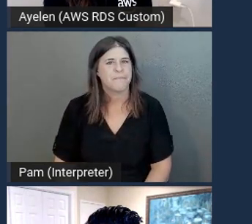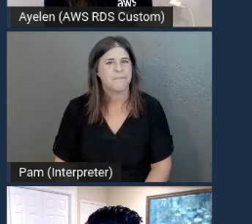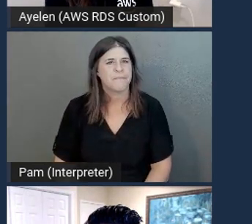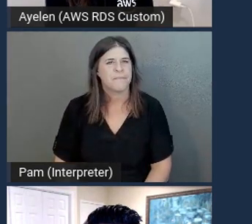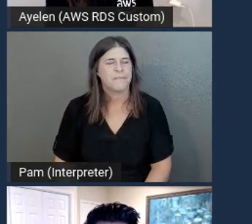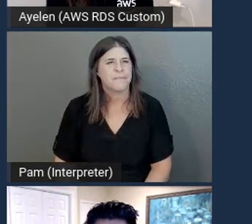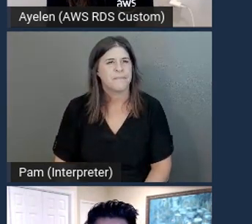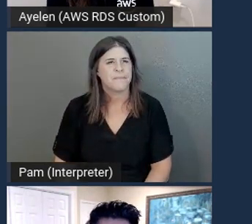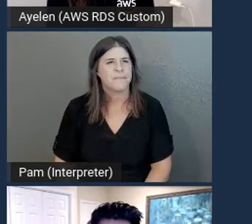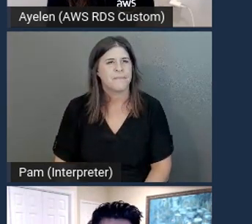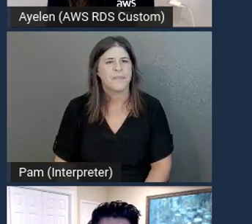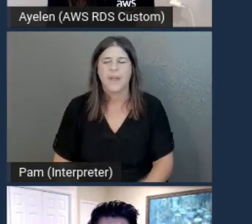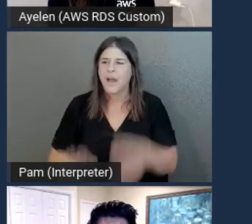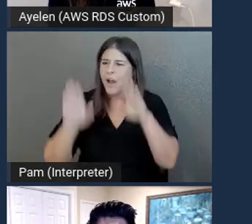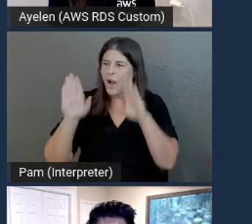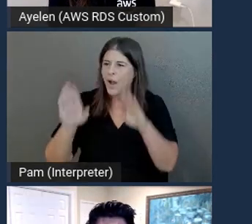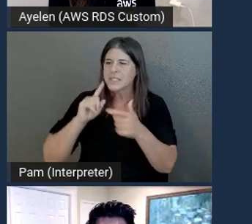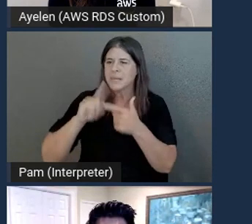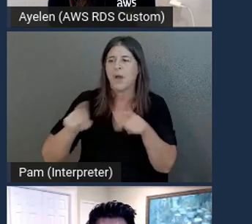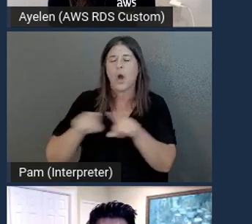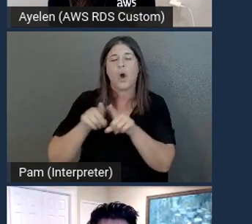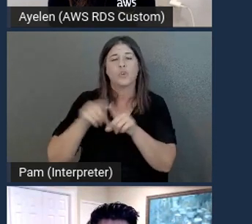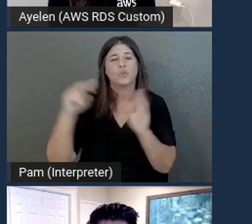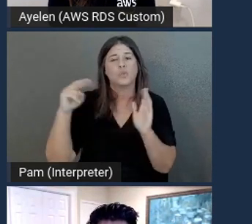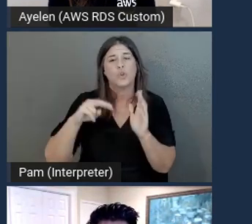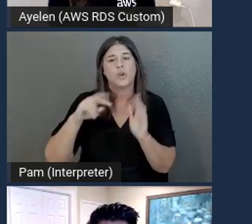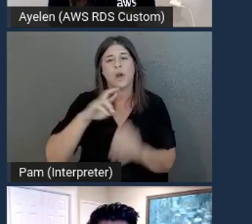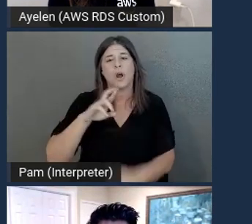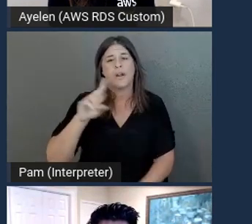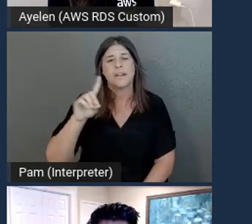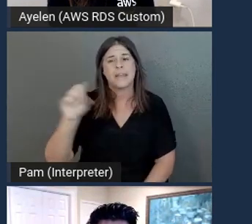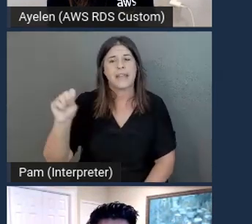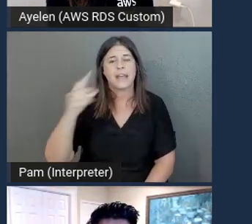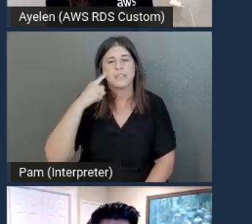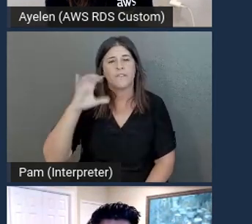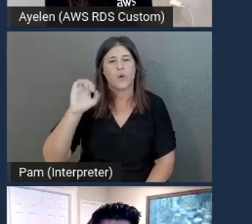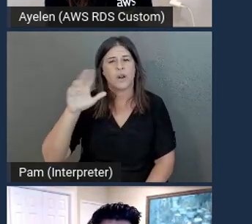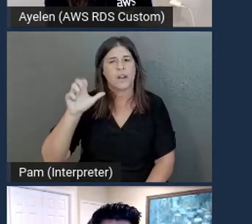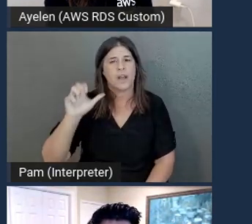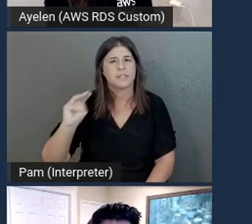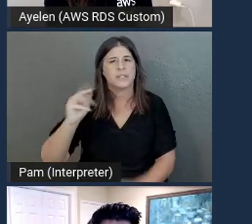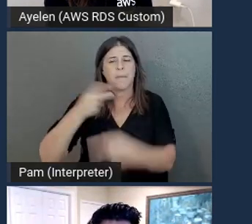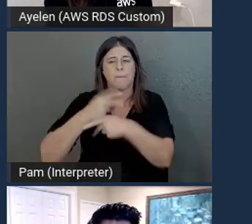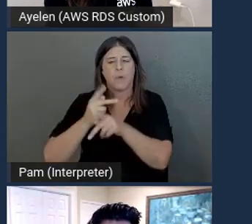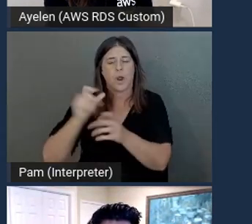Awesome. And then you can also check it out at the RDS for custom product page as well on AWS.